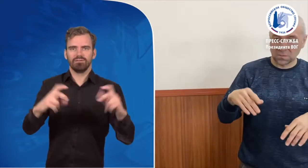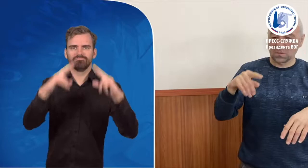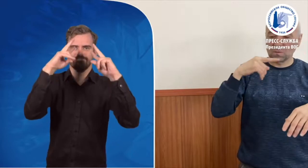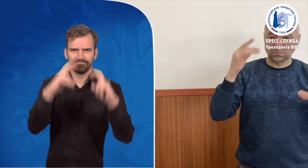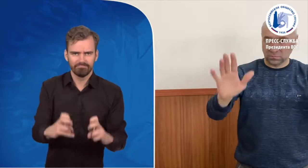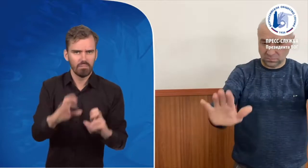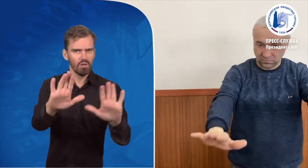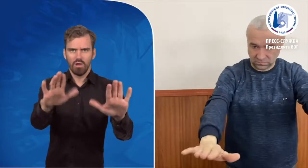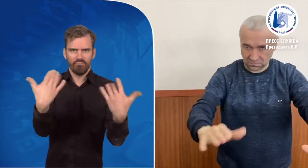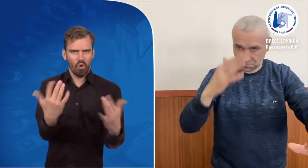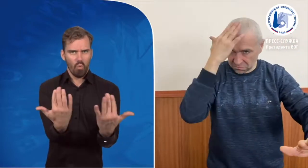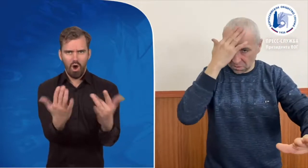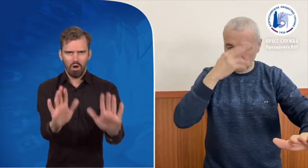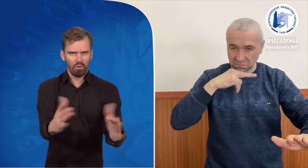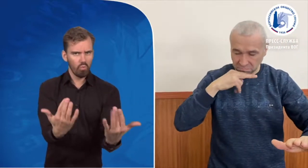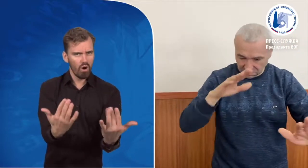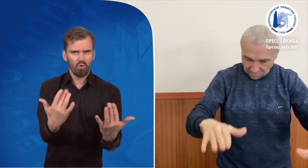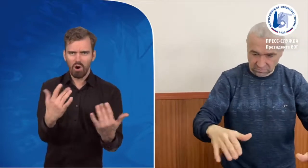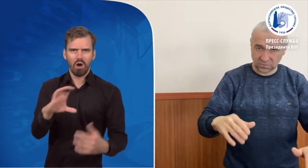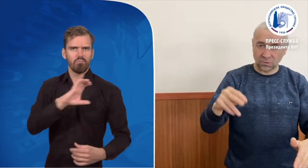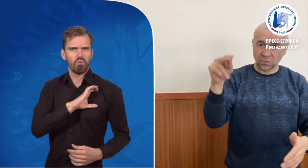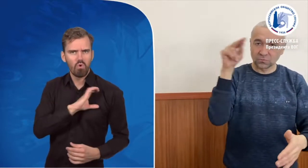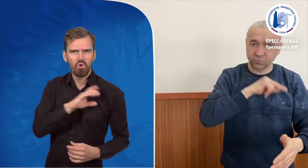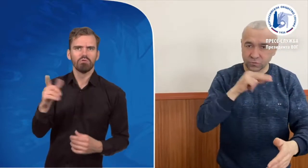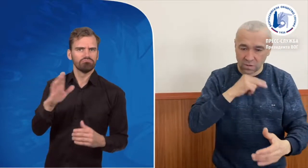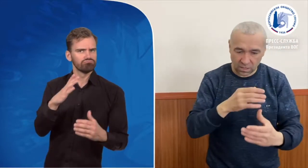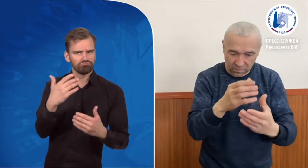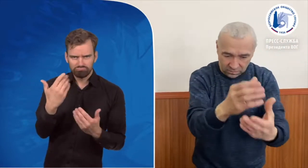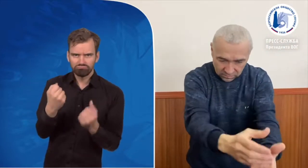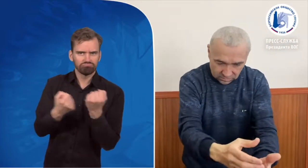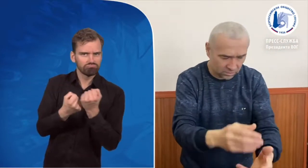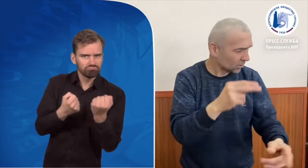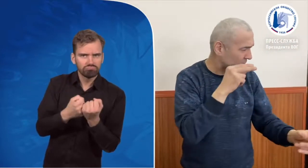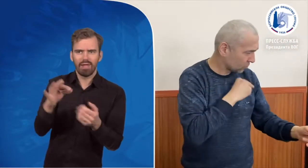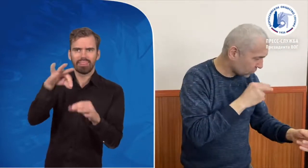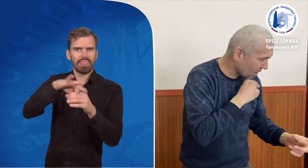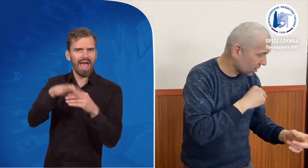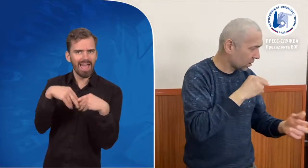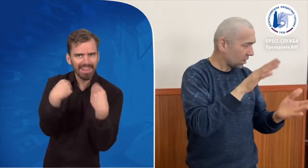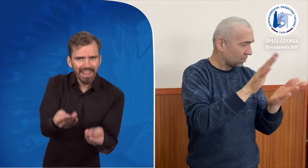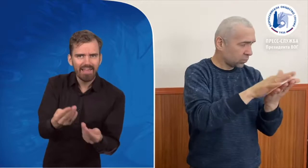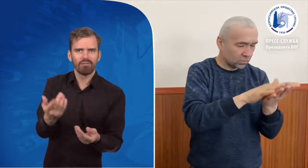of my wife. So we got to Taganrog. At customs, we were carefully checked, at the border of the DPR and